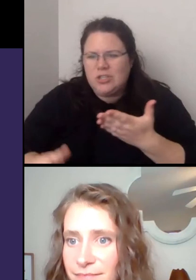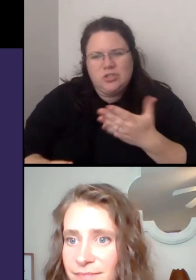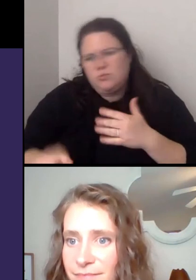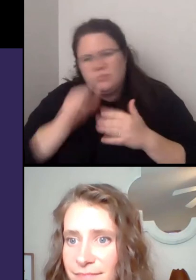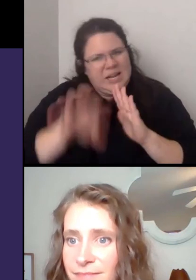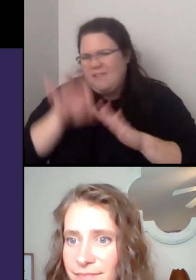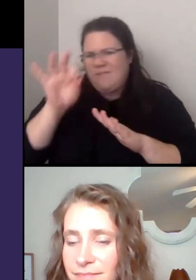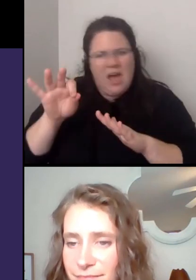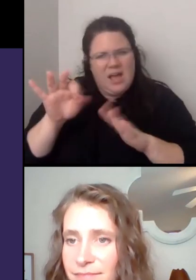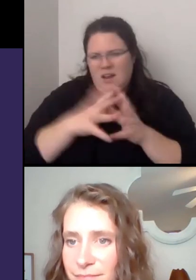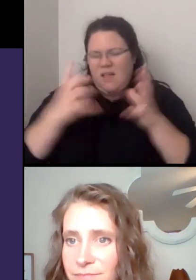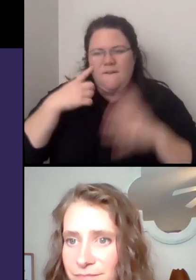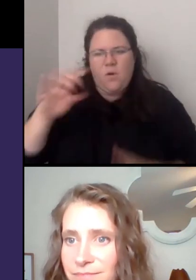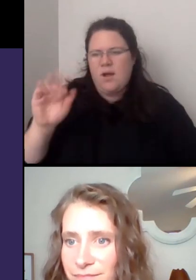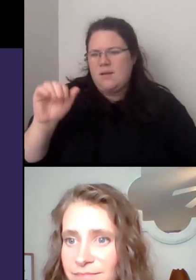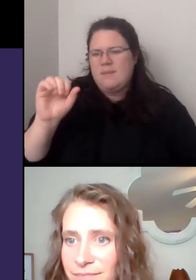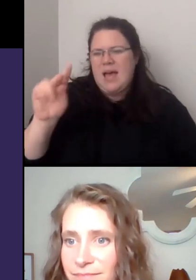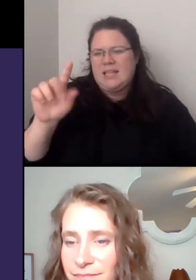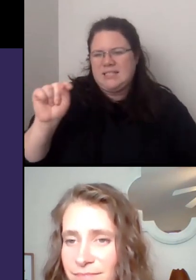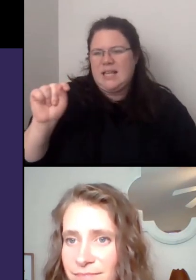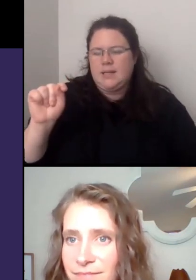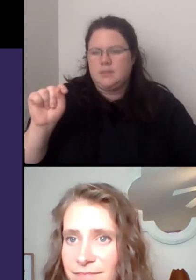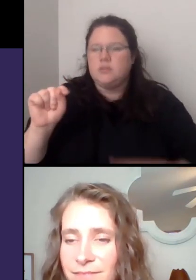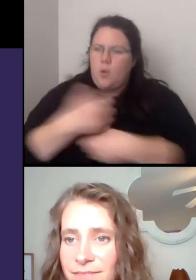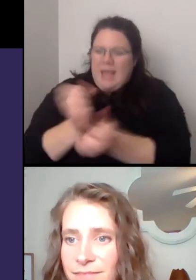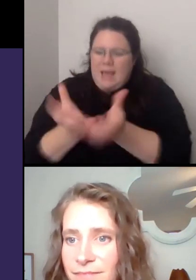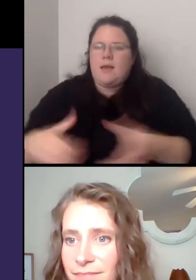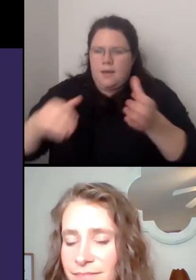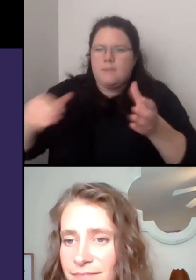But that was a great question, so thank you for that. I have another question here.